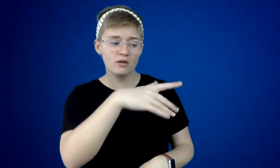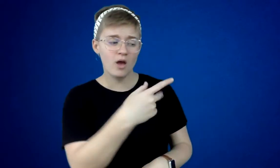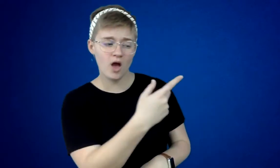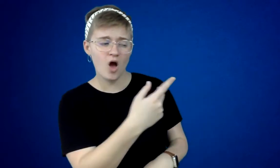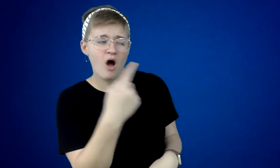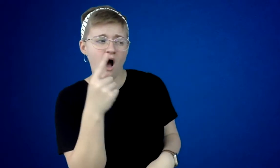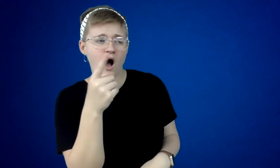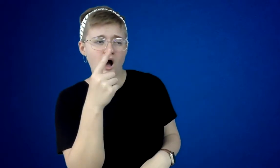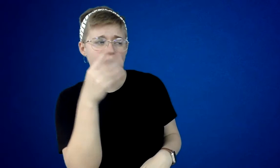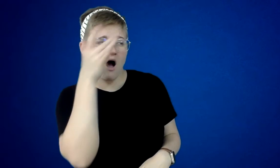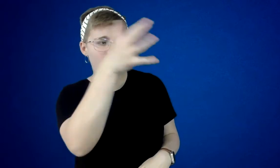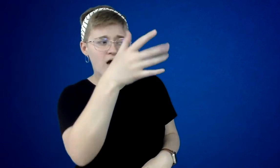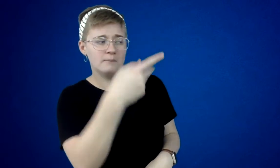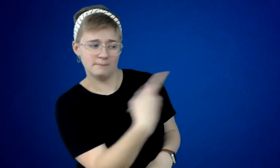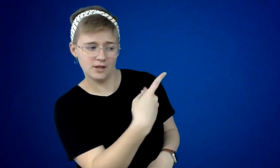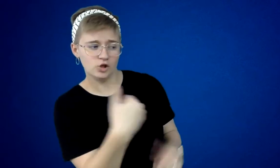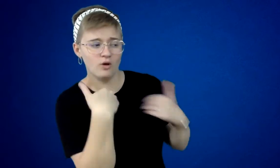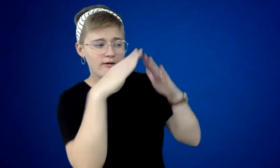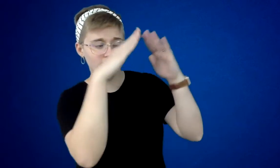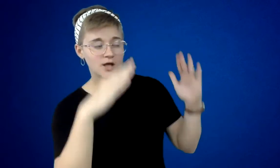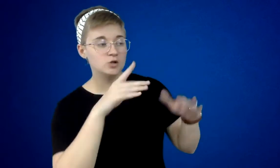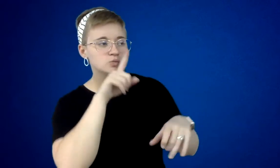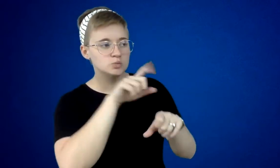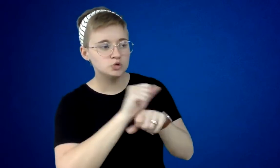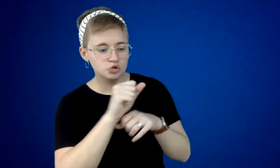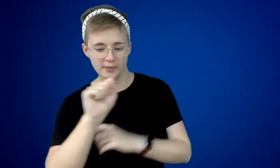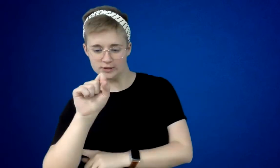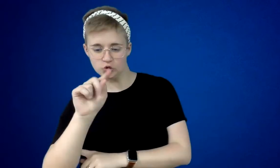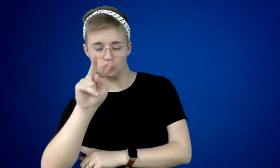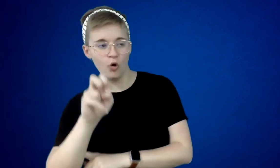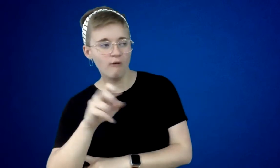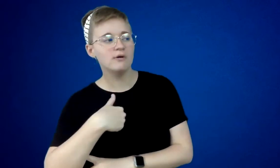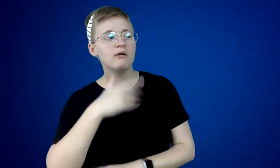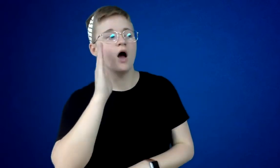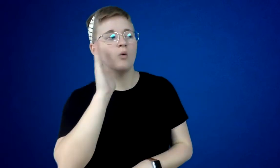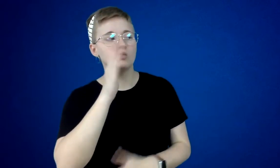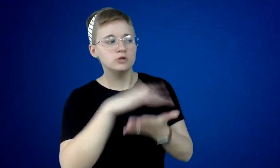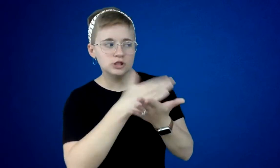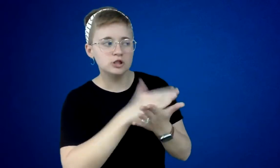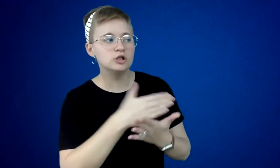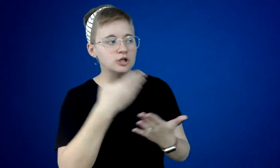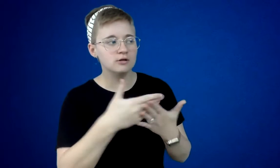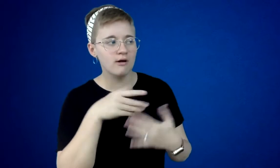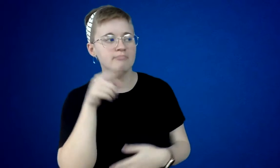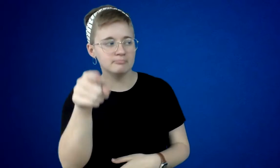a house with a real stove, and I’ll do some good cooking then.” “This is good,” Rob lied.